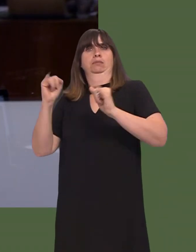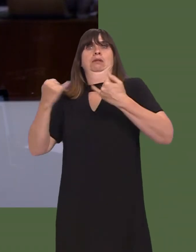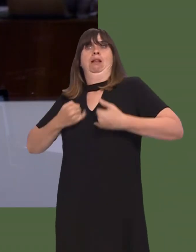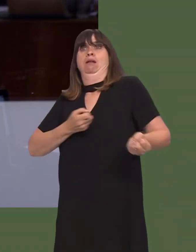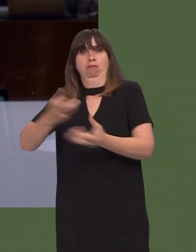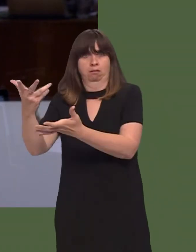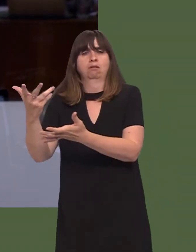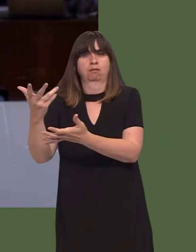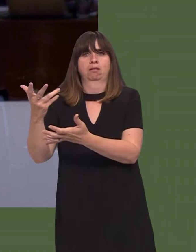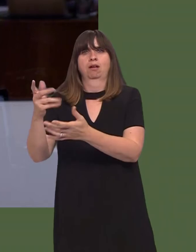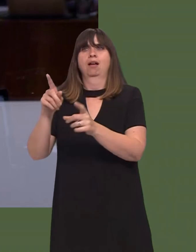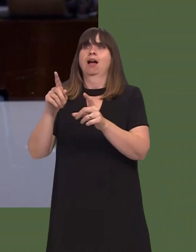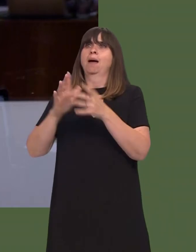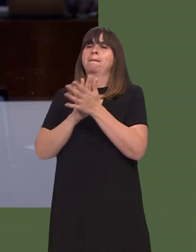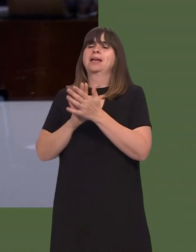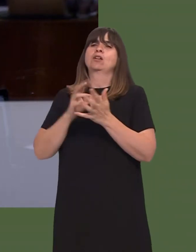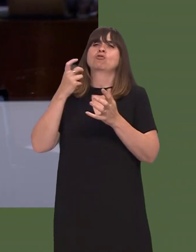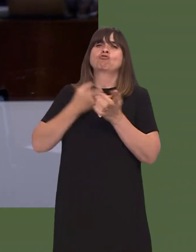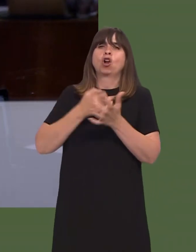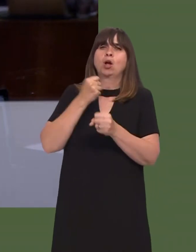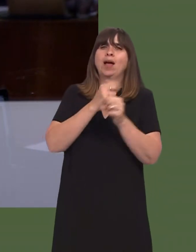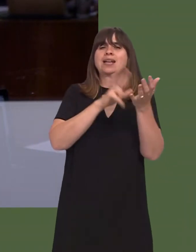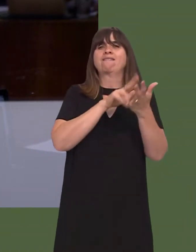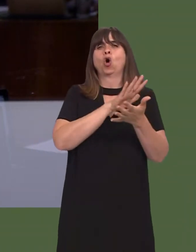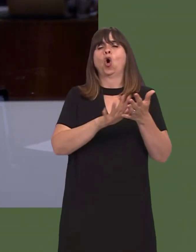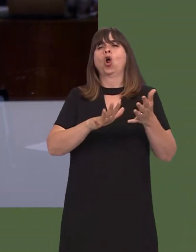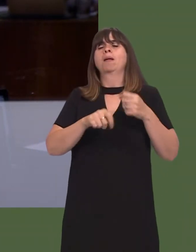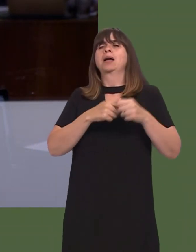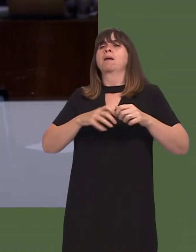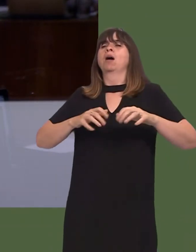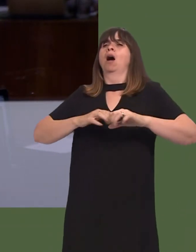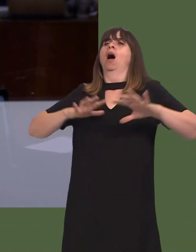space at existing hospitals such as the Royal Gwent and also Nevill Hall, and that that